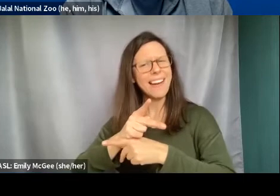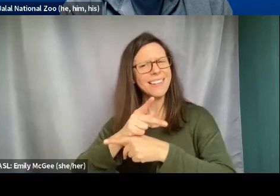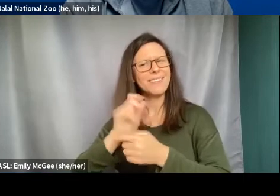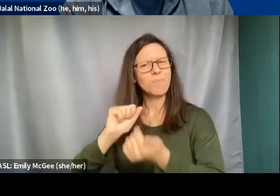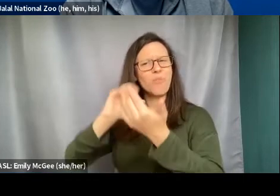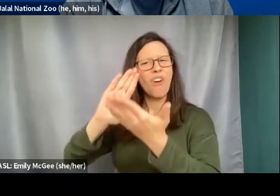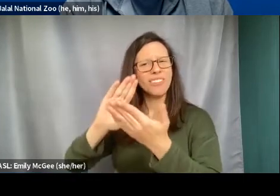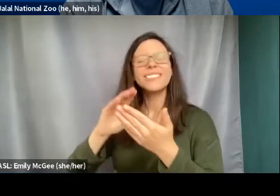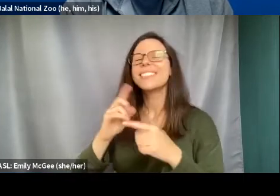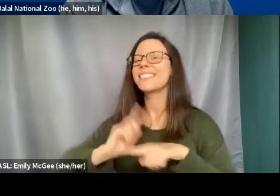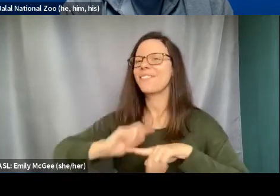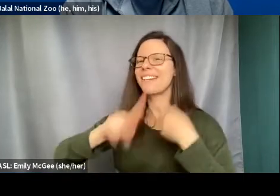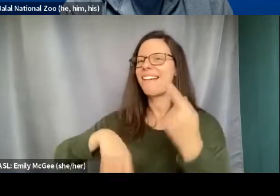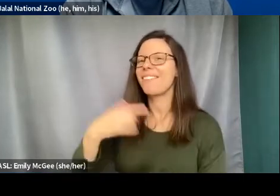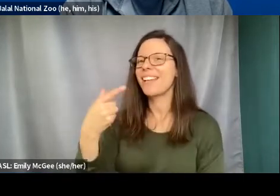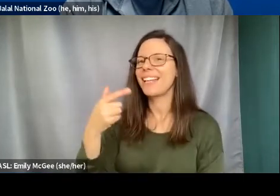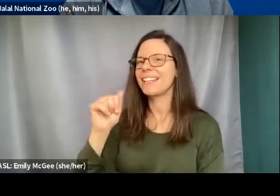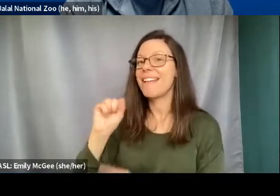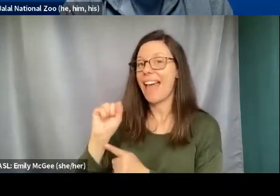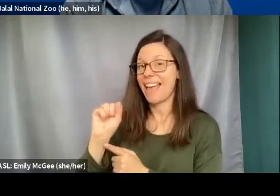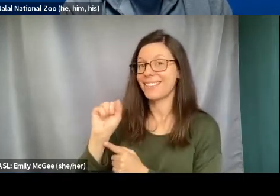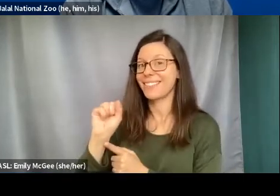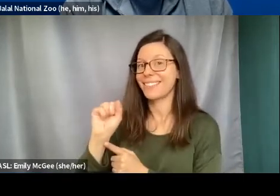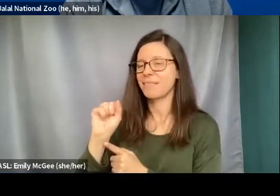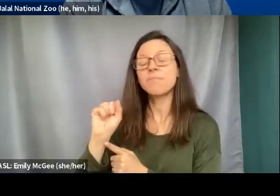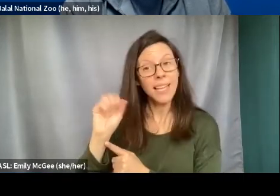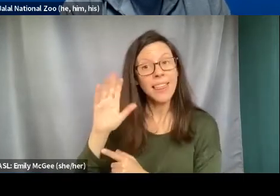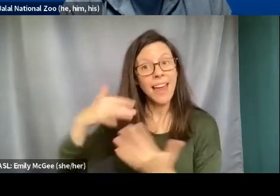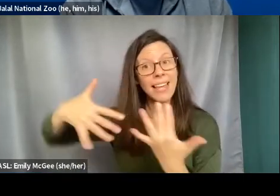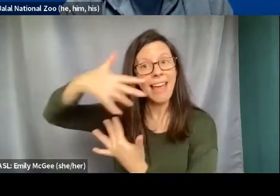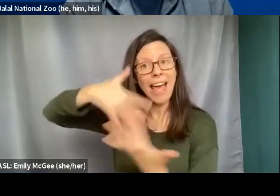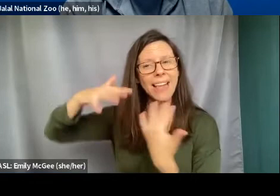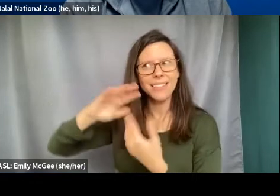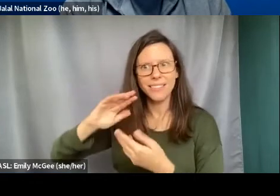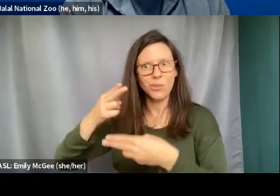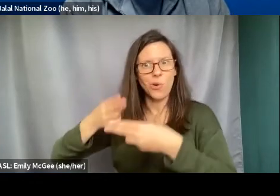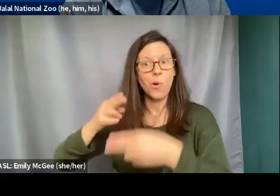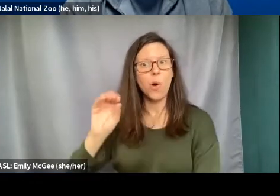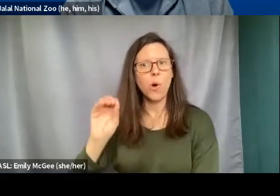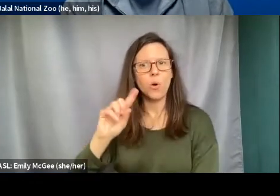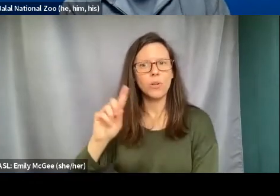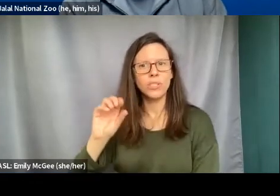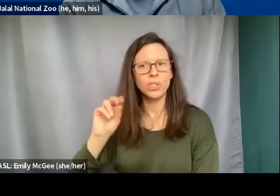to clean the water, and that's ozone. So I want our viewers at home, if you have heard of the